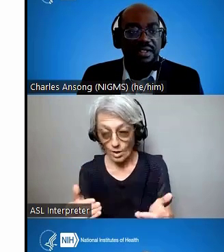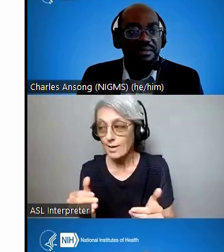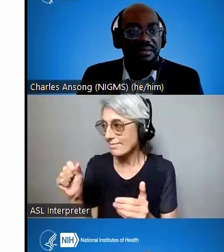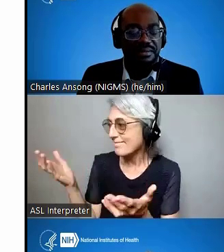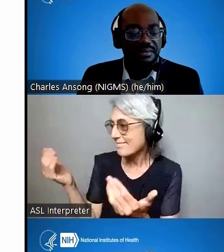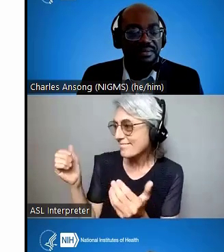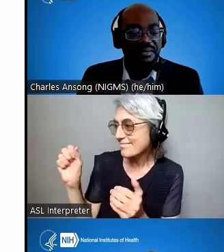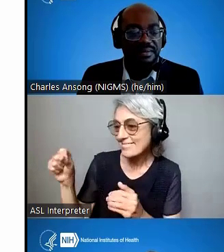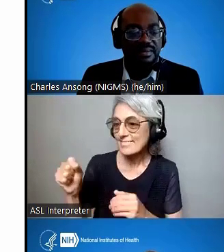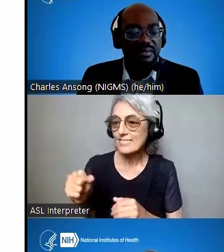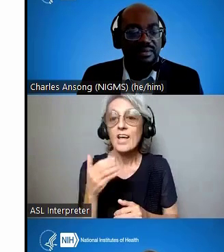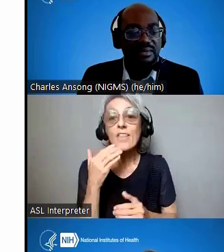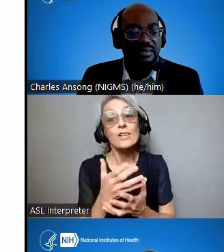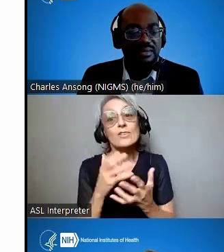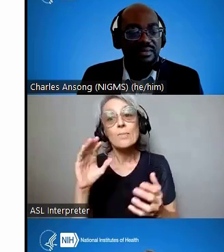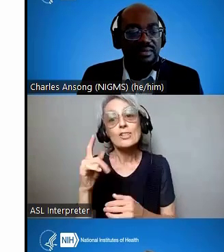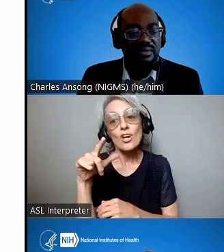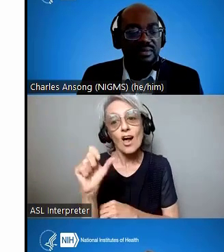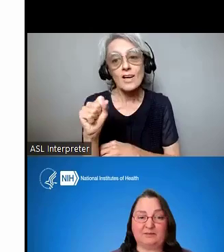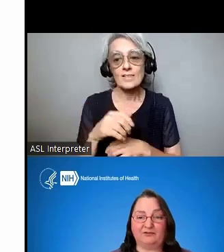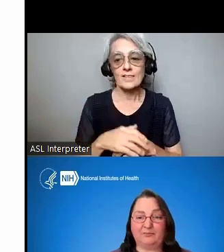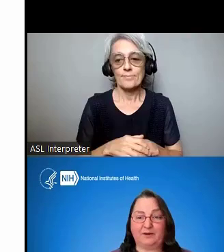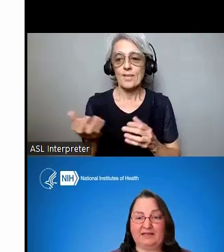Liz Perruccio: Okay. Thank you so much, Charles. And again, welcome, everybody.